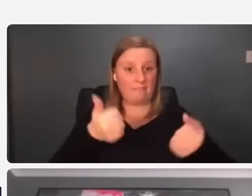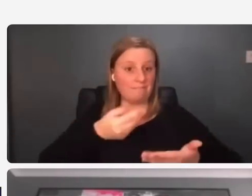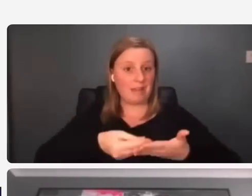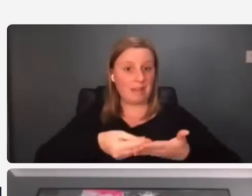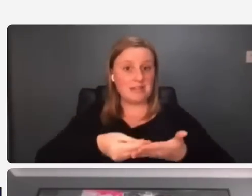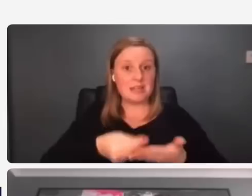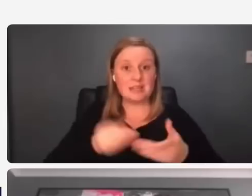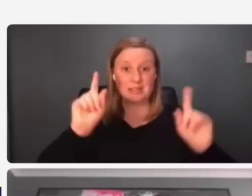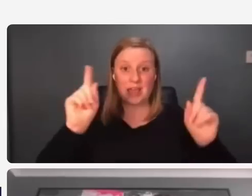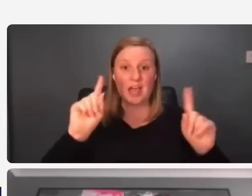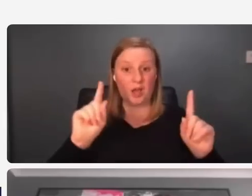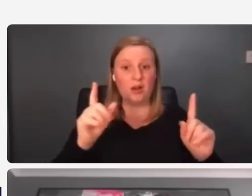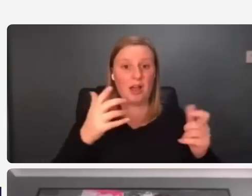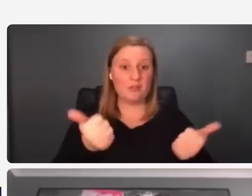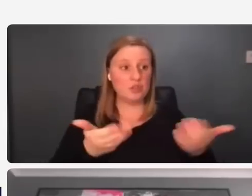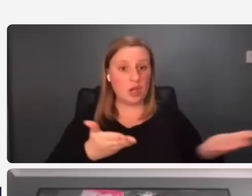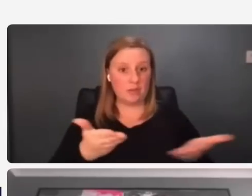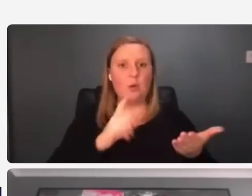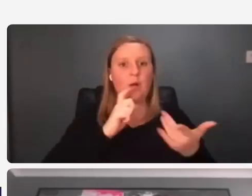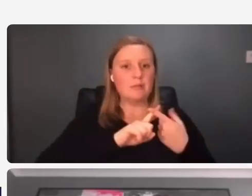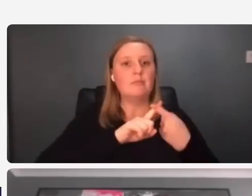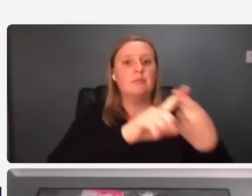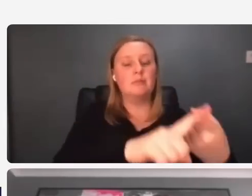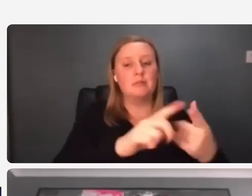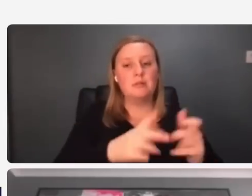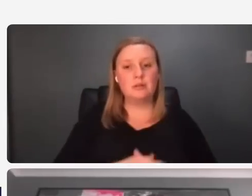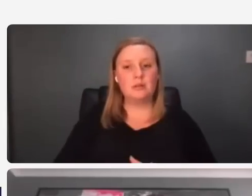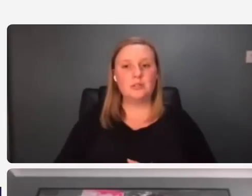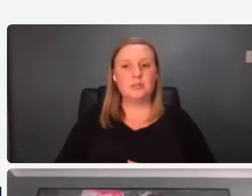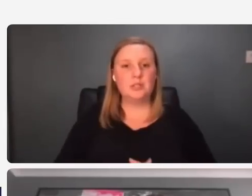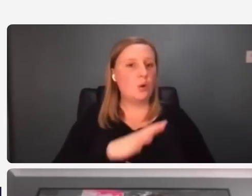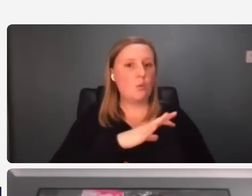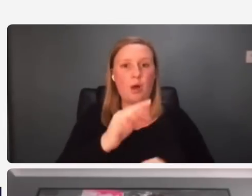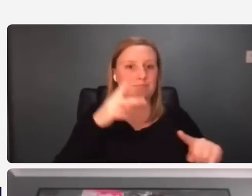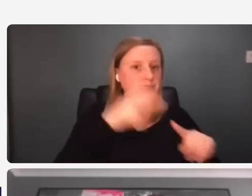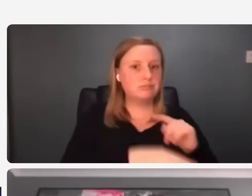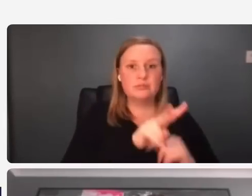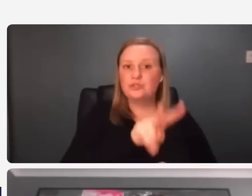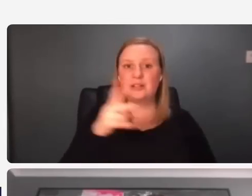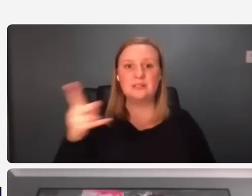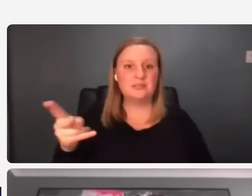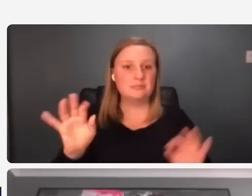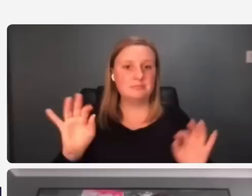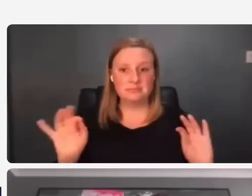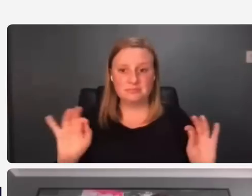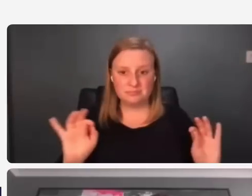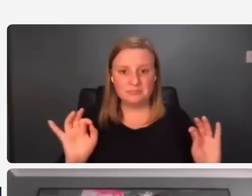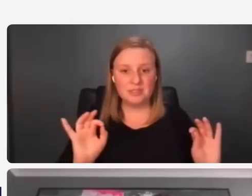So per the slide that I reiterated all current care recipients will retain their existing entitlements.